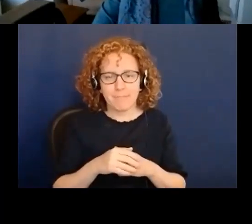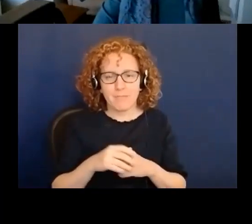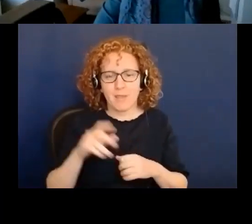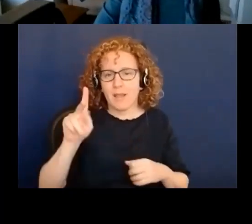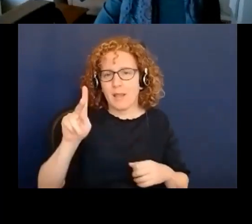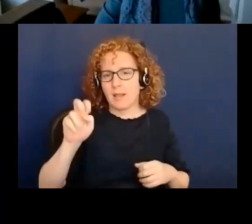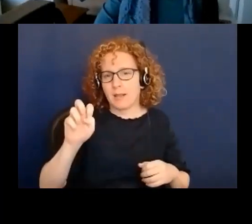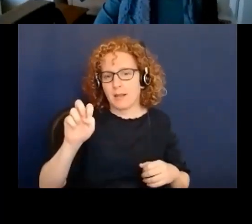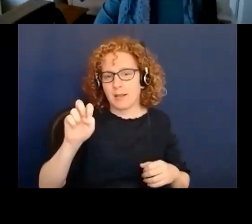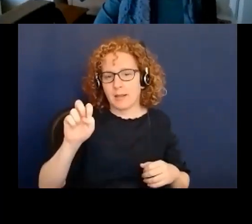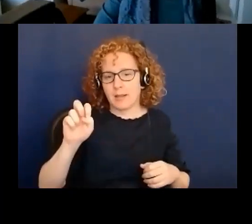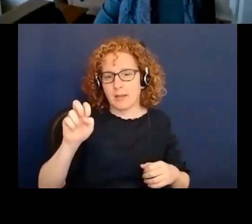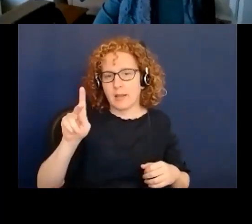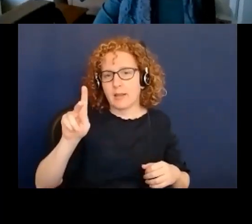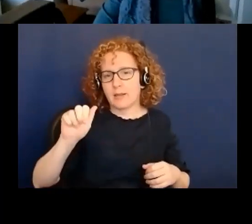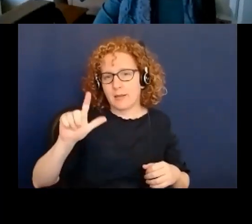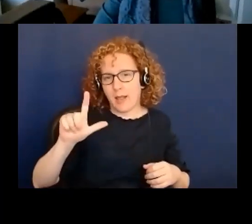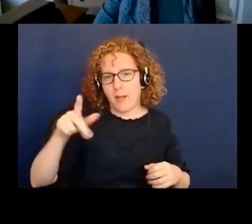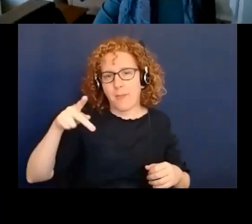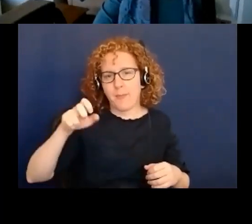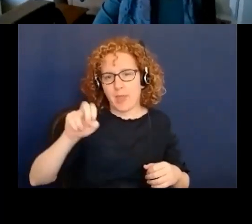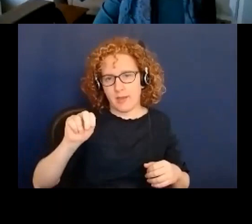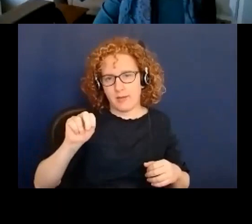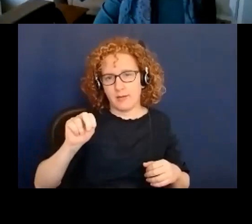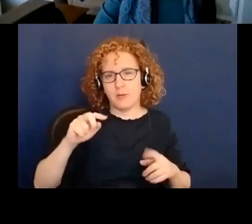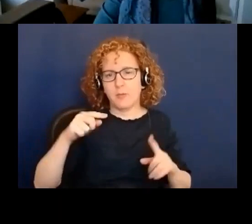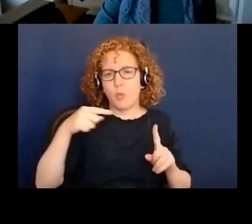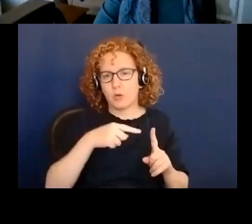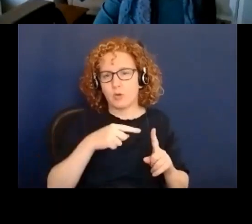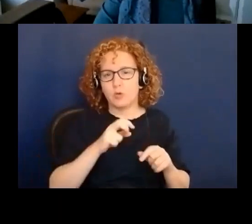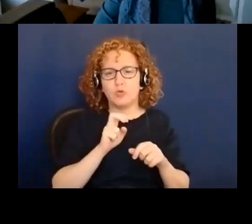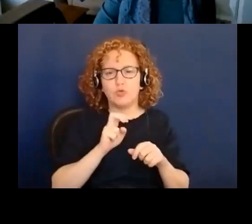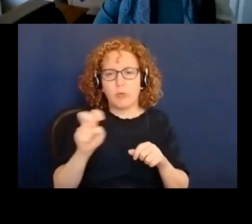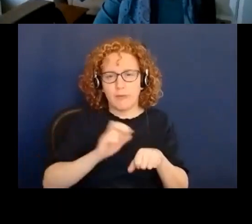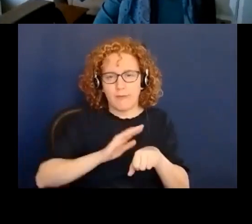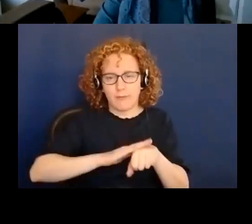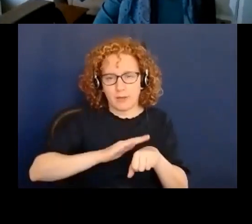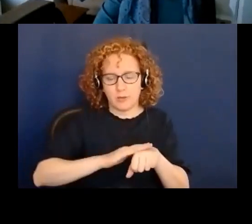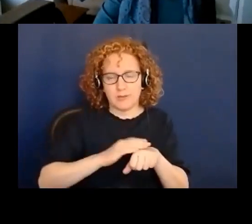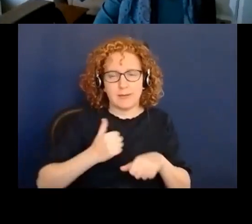the travel advisories from our partners in Canada, Australia, the U.K., and New Zealand